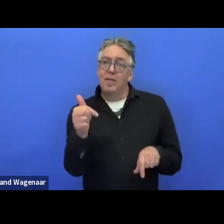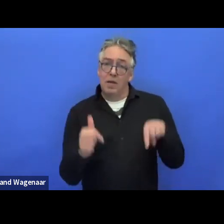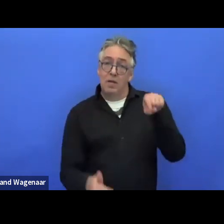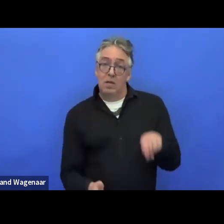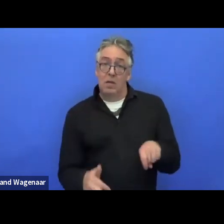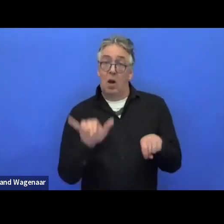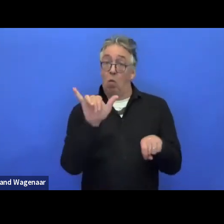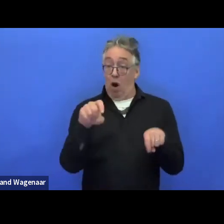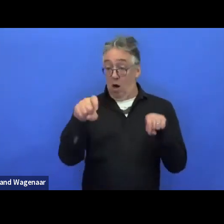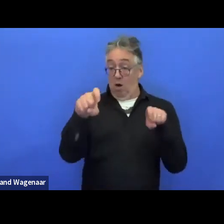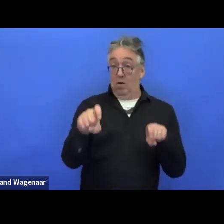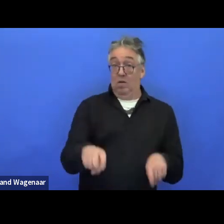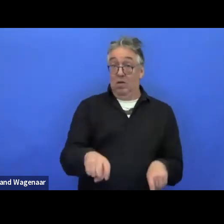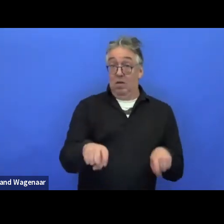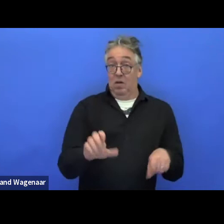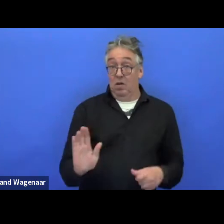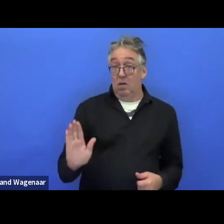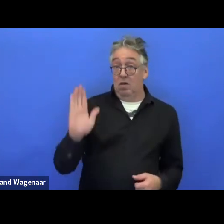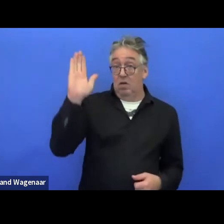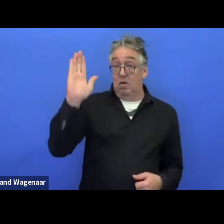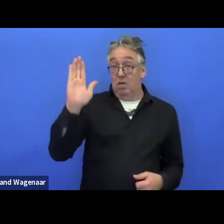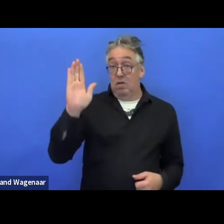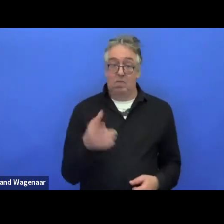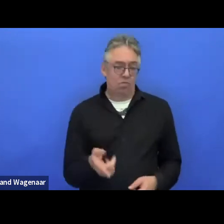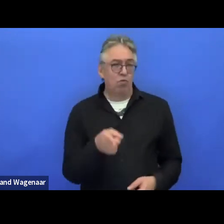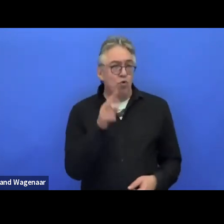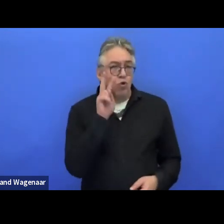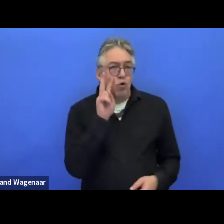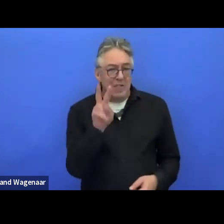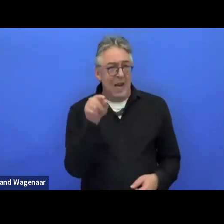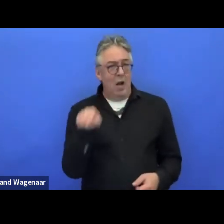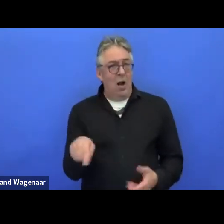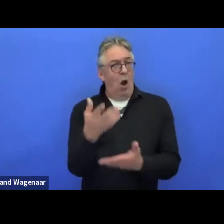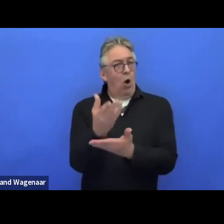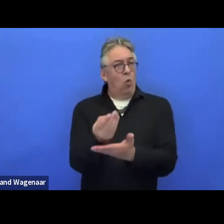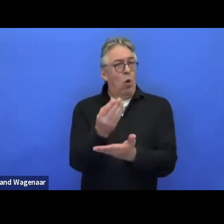You may notice the session is being recorded for internal use